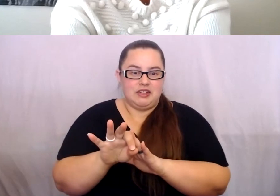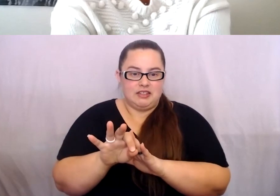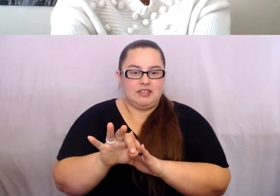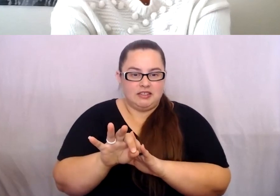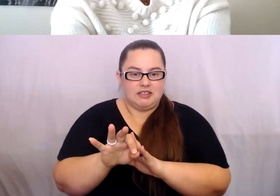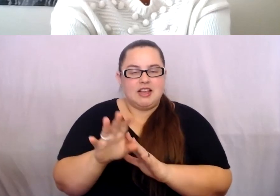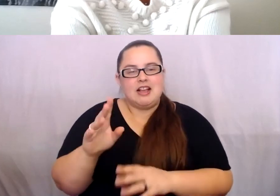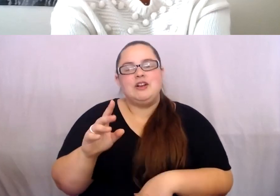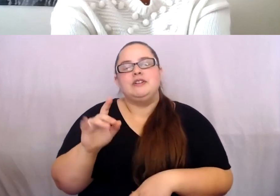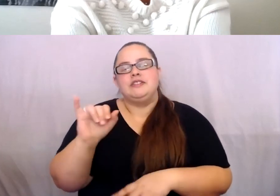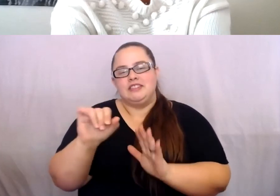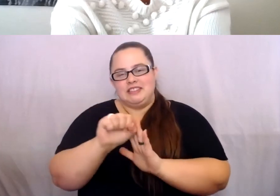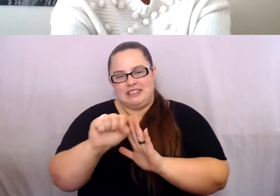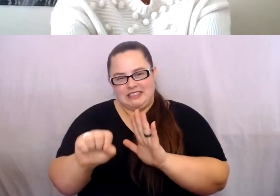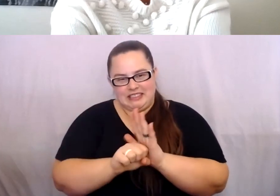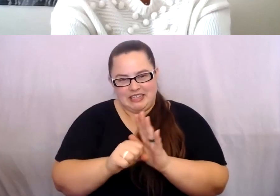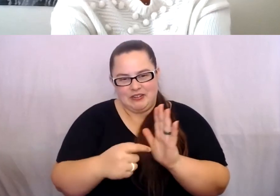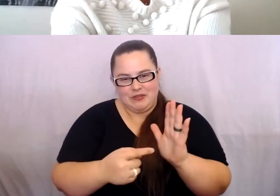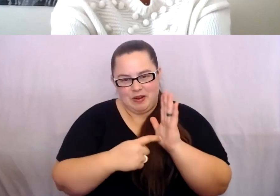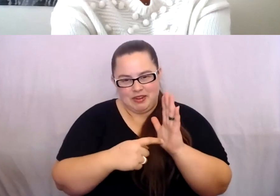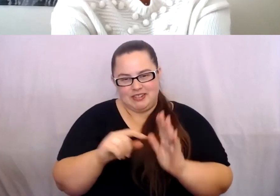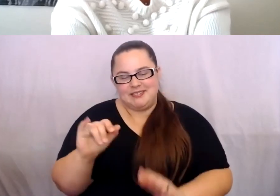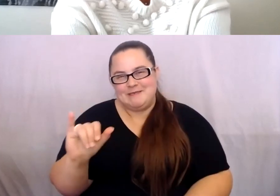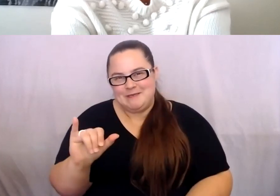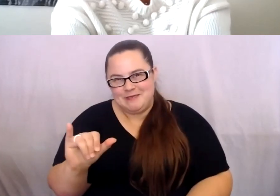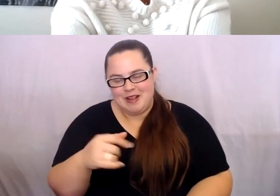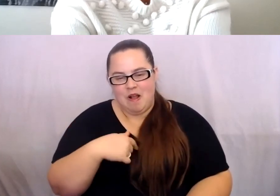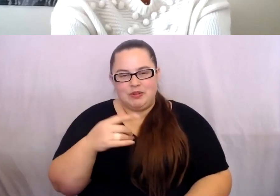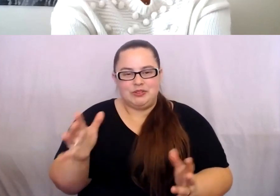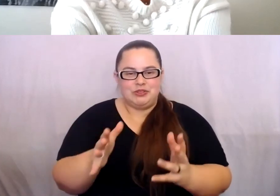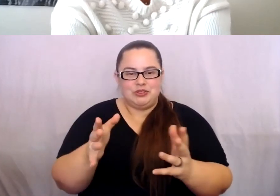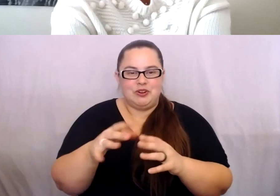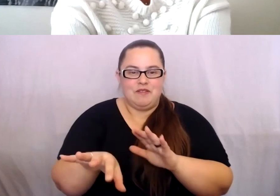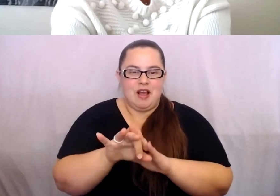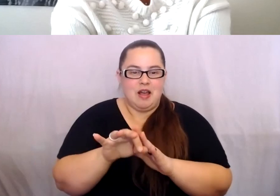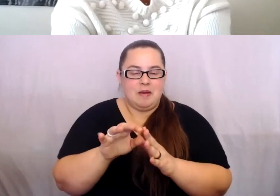Find places where they can even just a. Minute or so, even. Just five. Minutes here there to turn their cameras. Off.